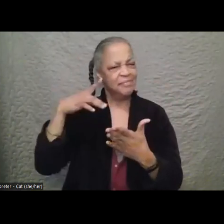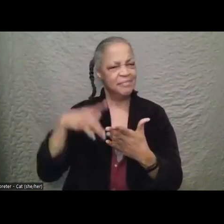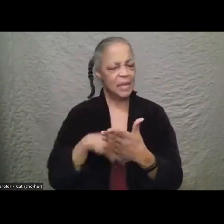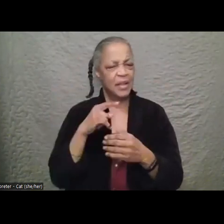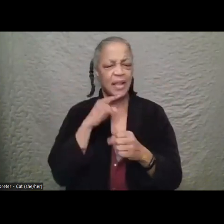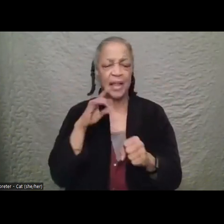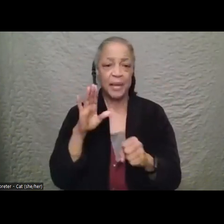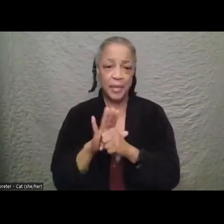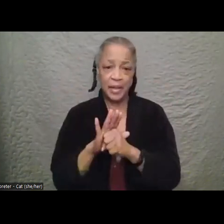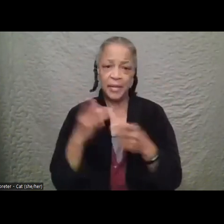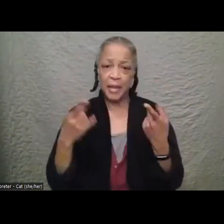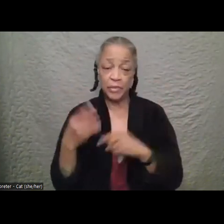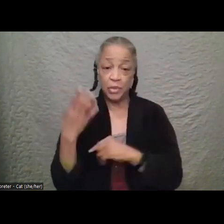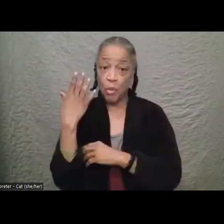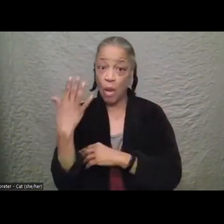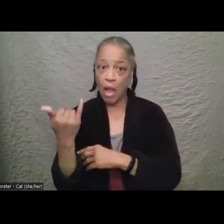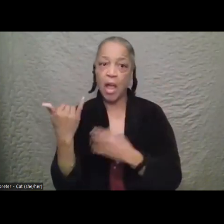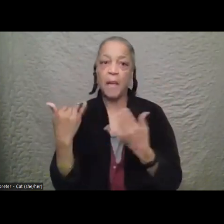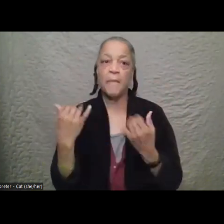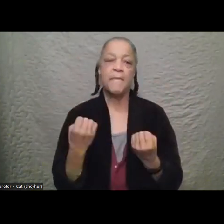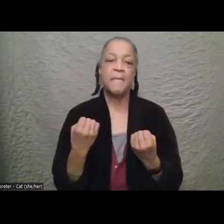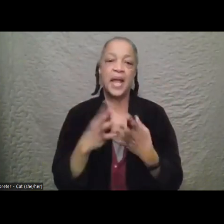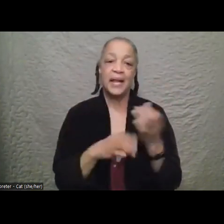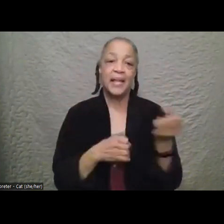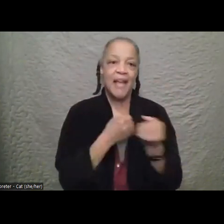of a number of advocacy strategies.